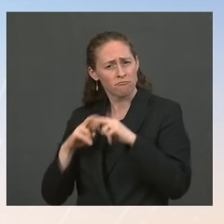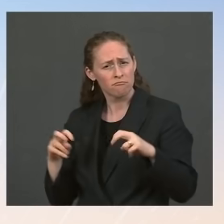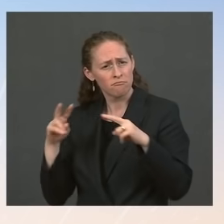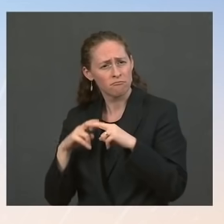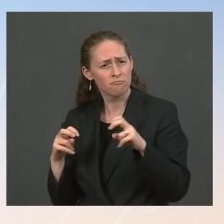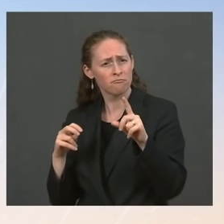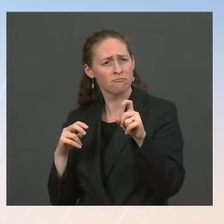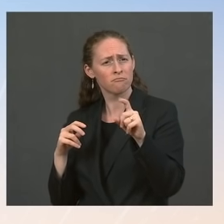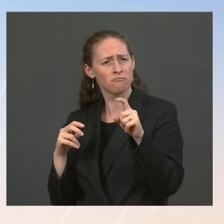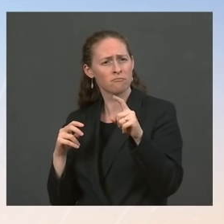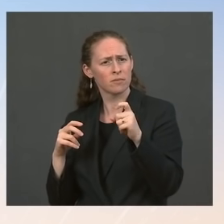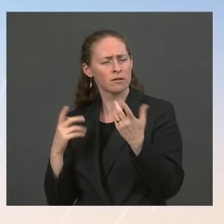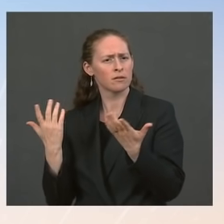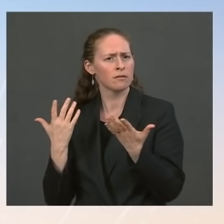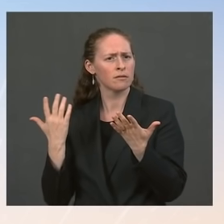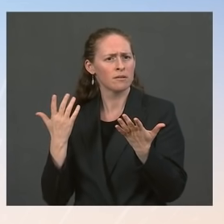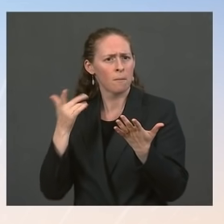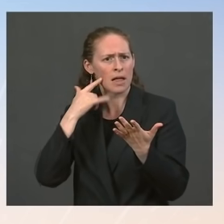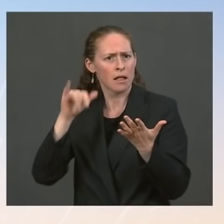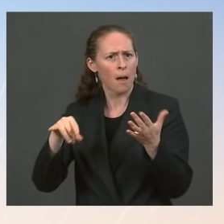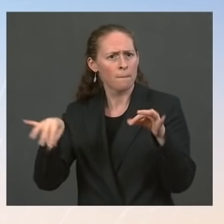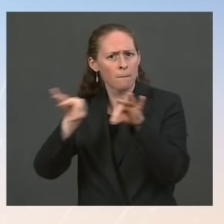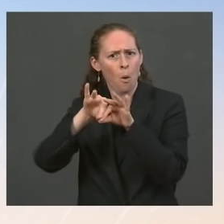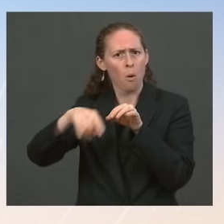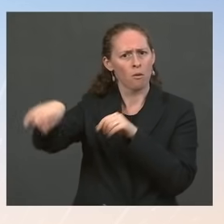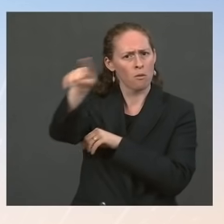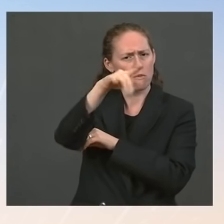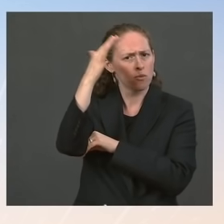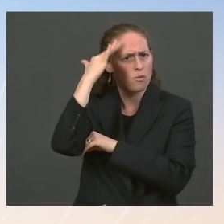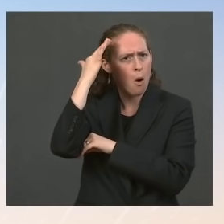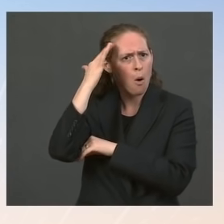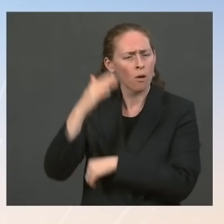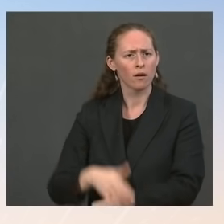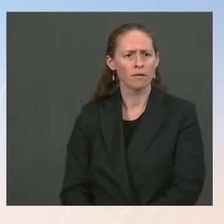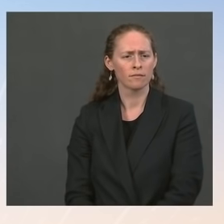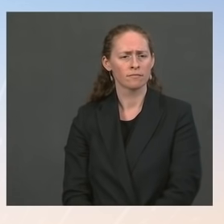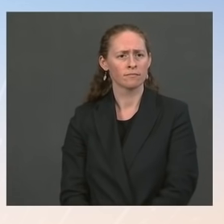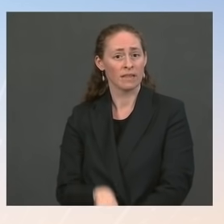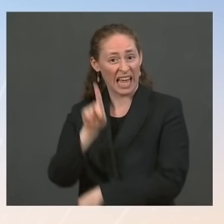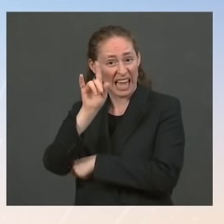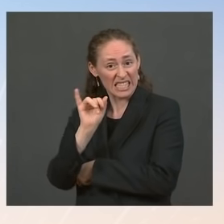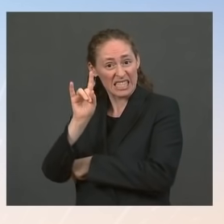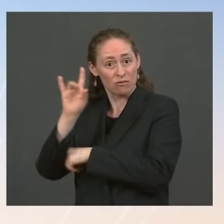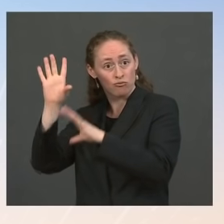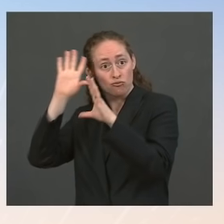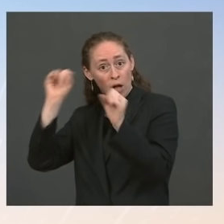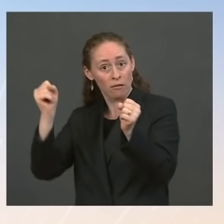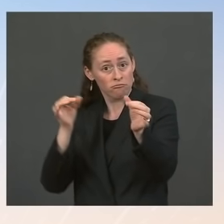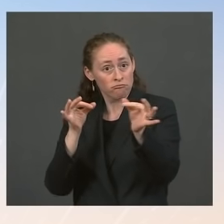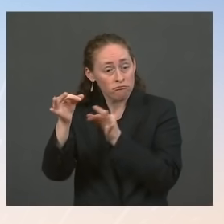That matters to the public. Did the President convey accurately what these generals were saying to him?